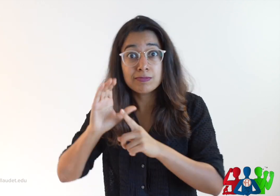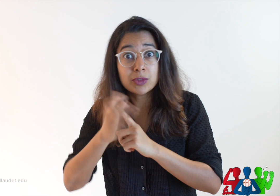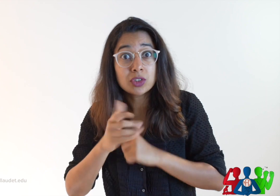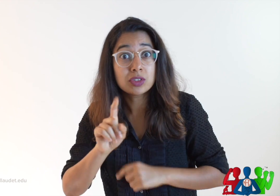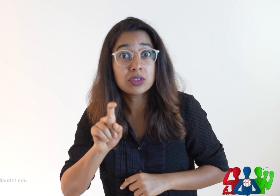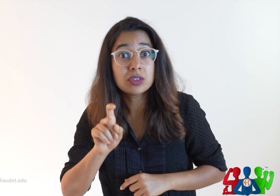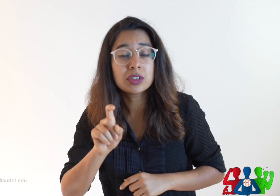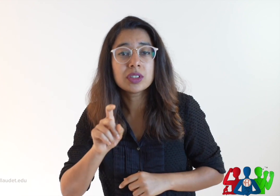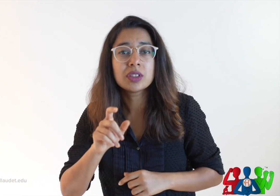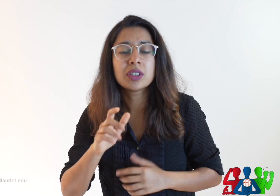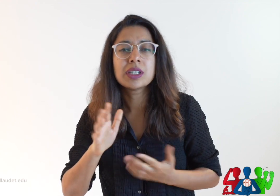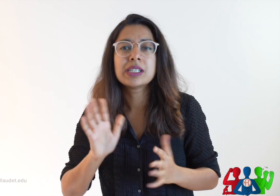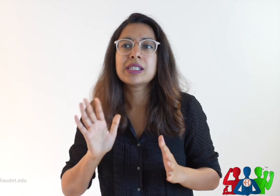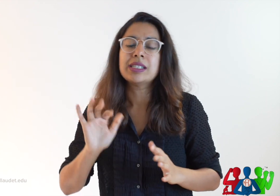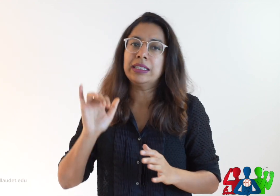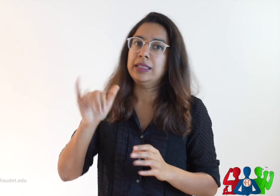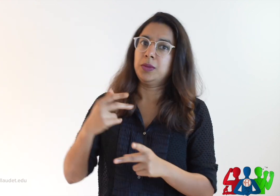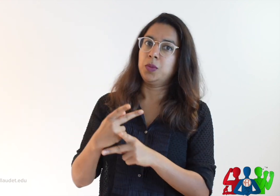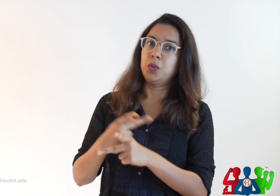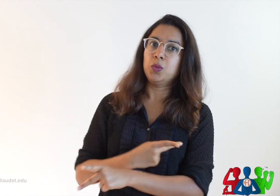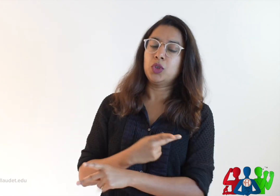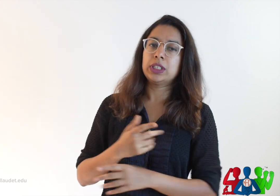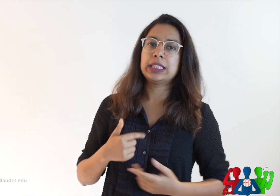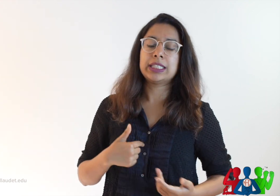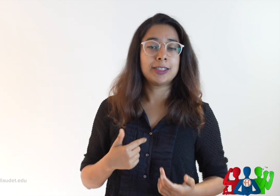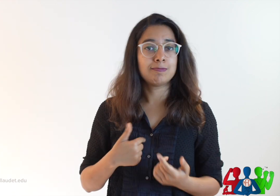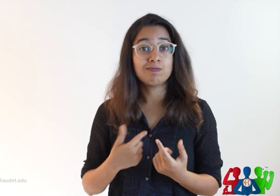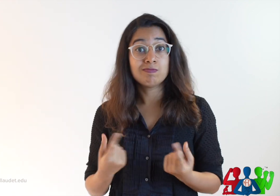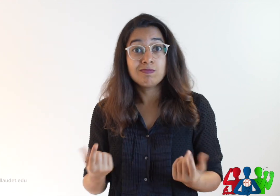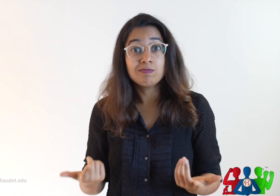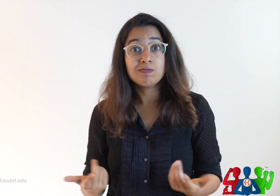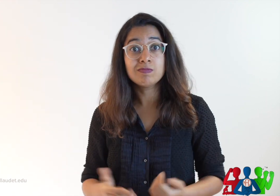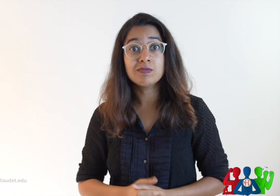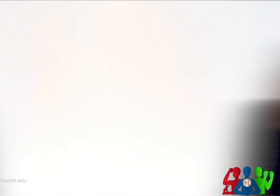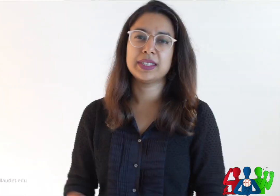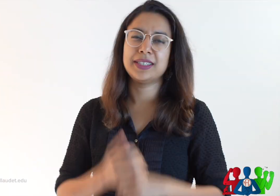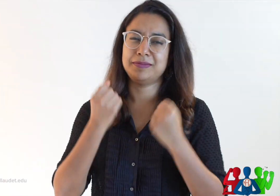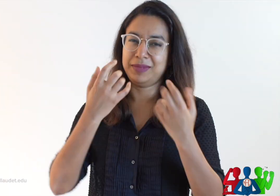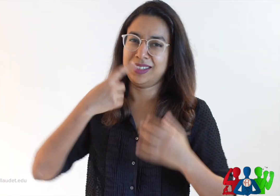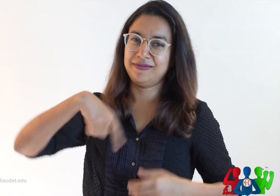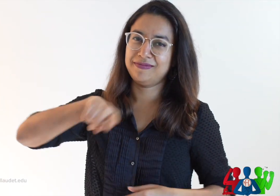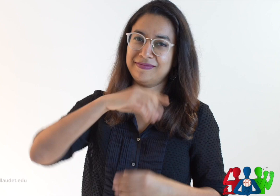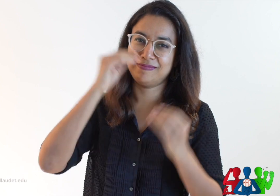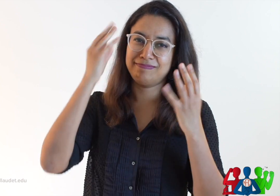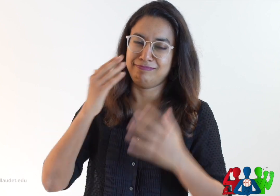I was following this month to month curriculum and realizing that it wasn’t doing much good.